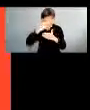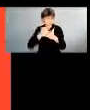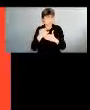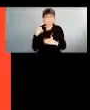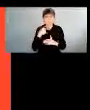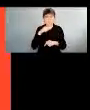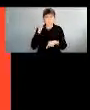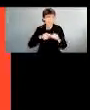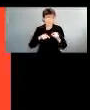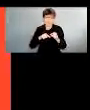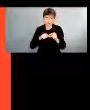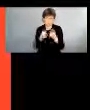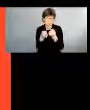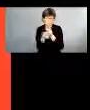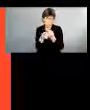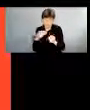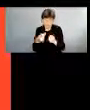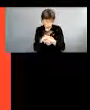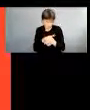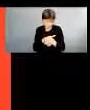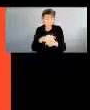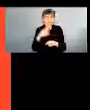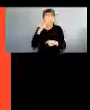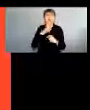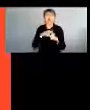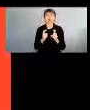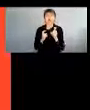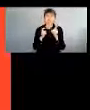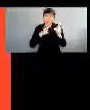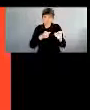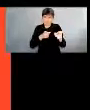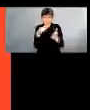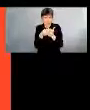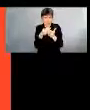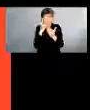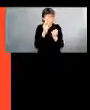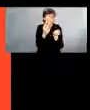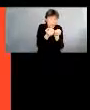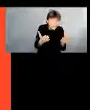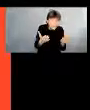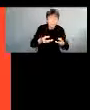or the purchase of or financial contribution towards equipment, land, or buildings over